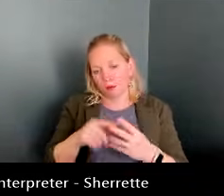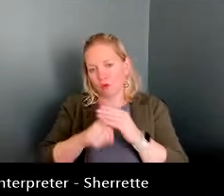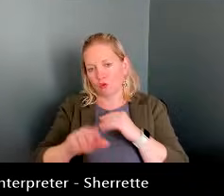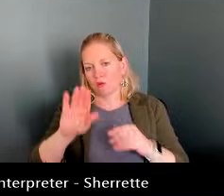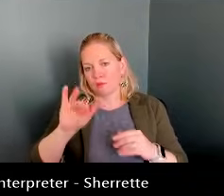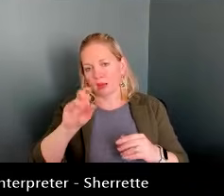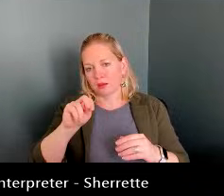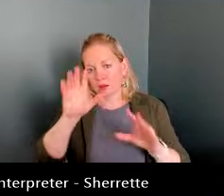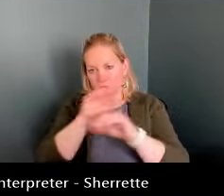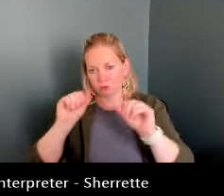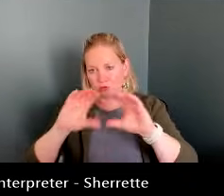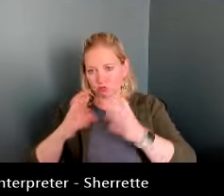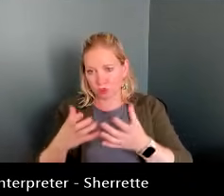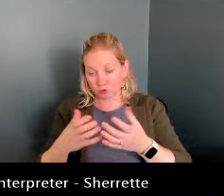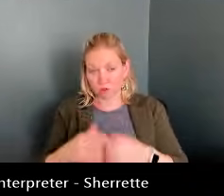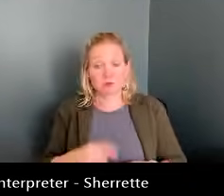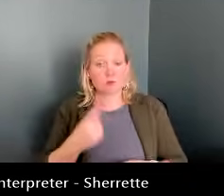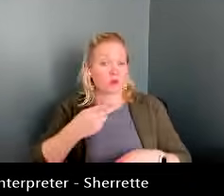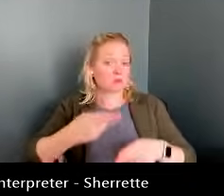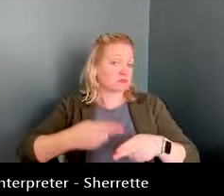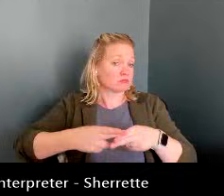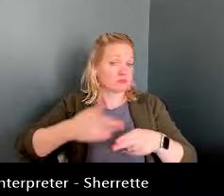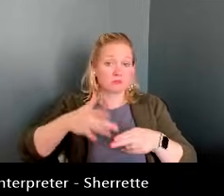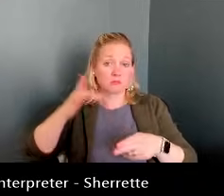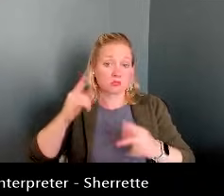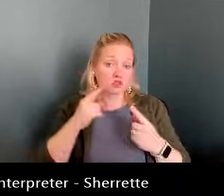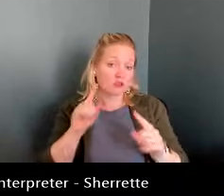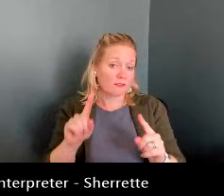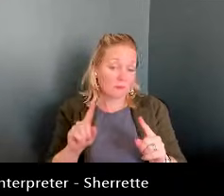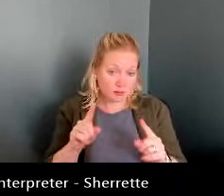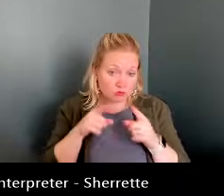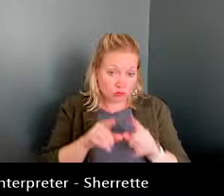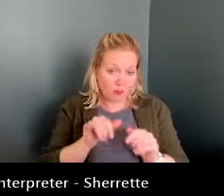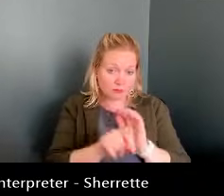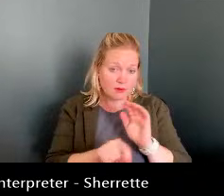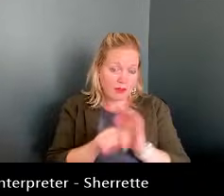Some of the notable achievements during that time included having the first National